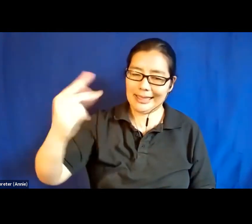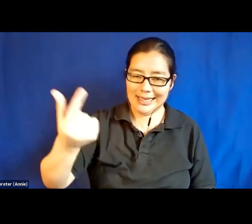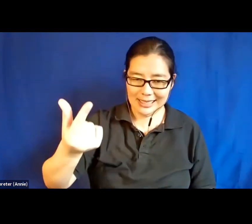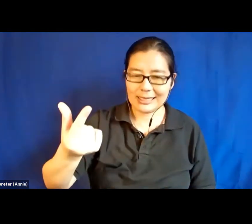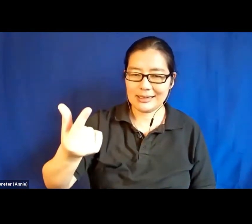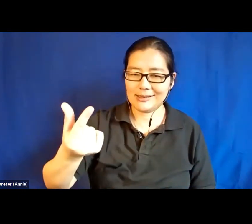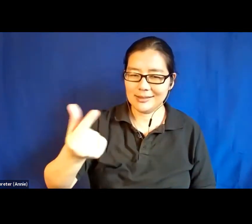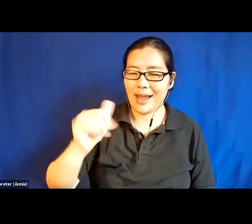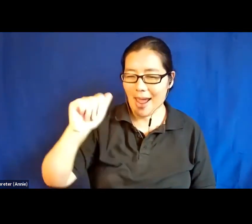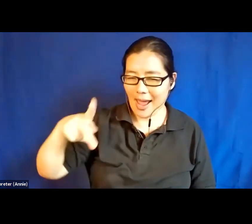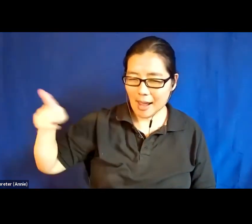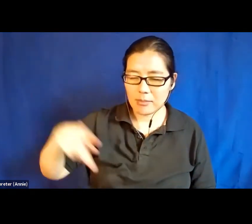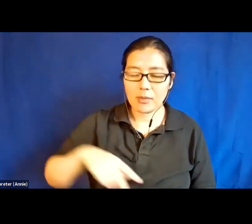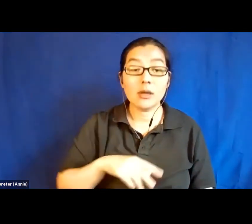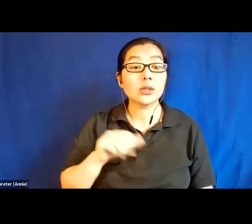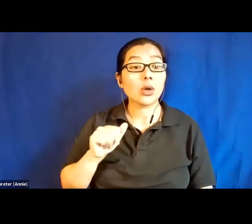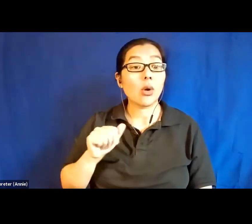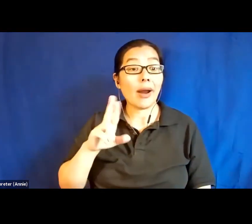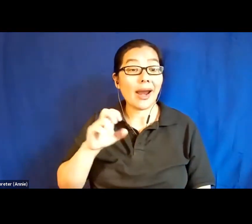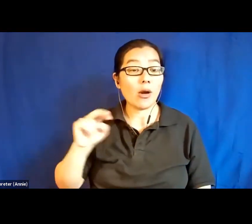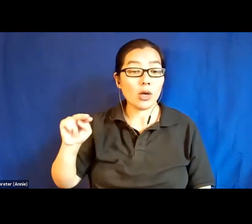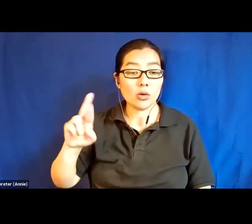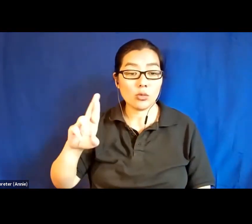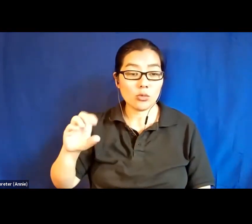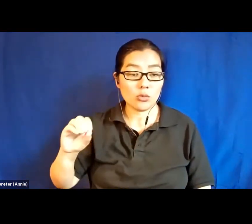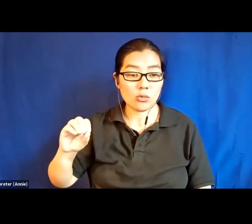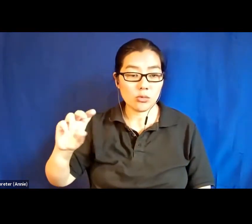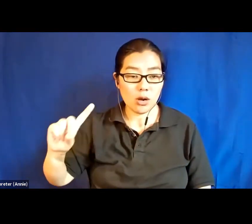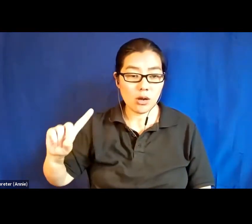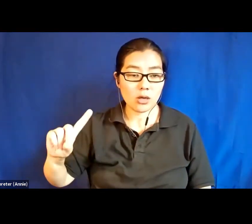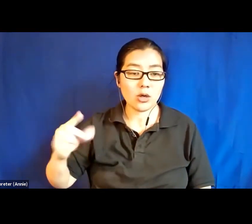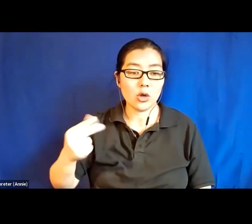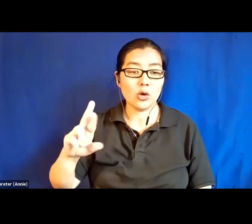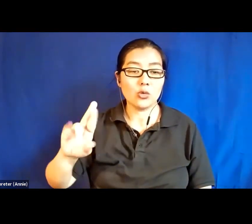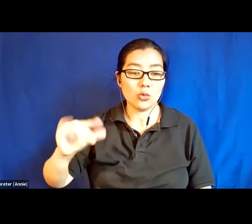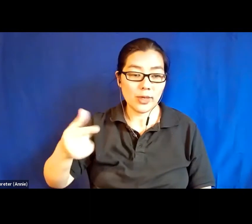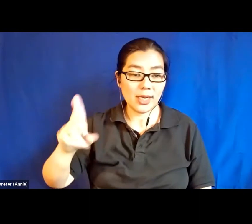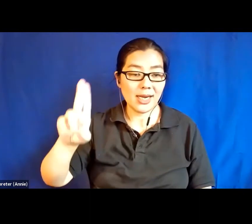Aaron Rodriguez and Darren DeFrain. I'm going to ask Aaron to go first.